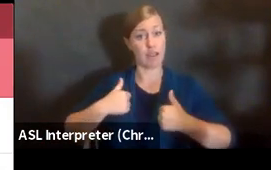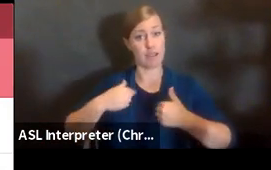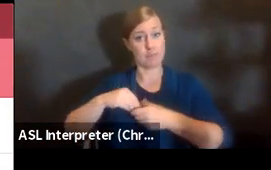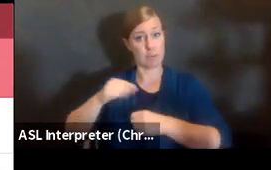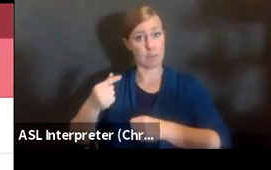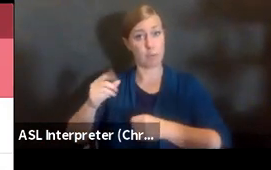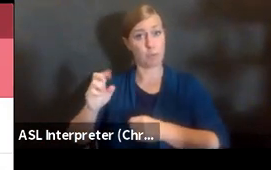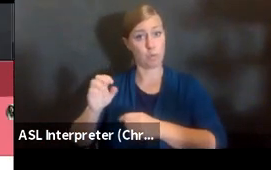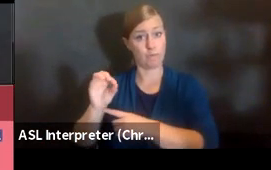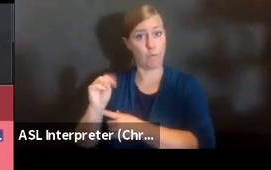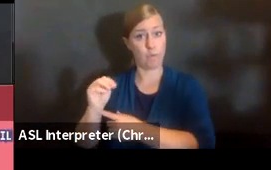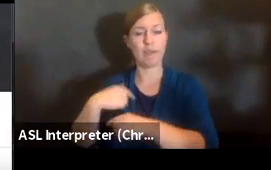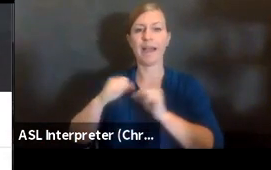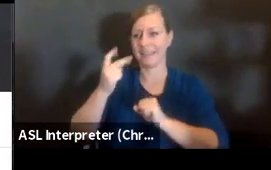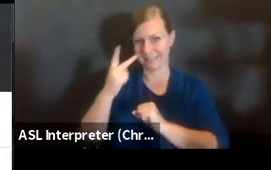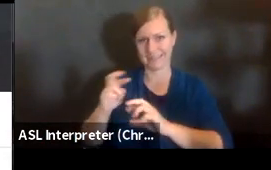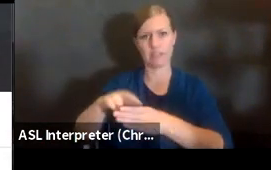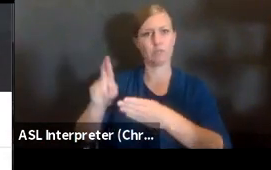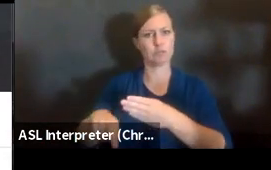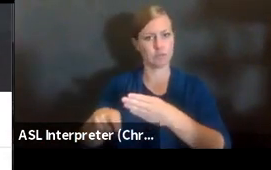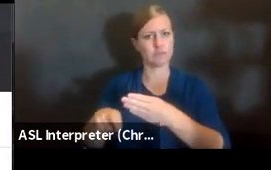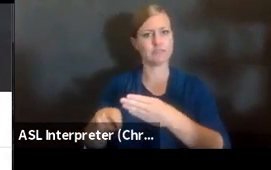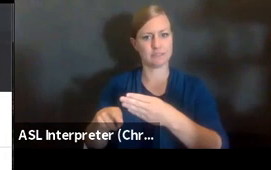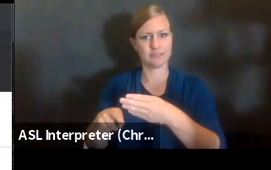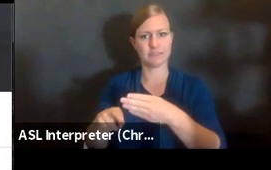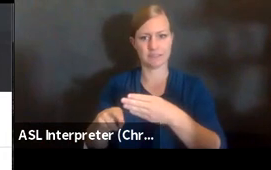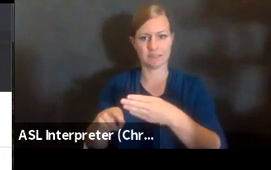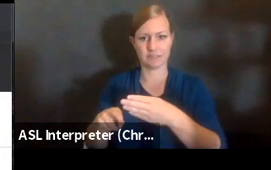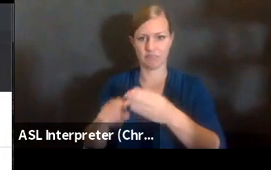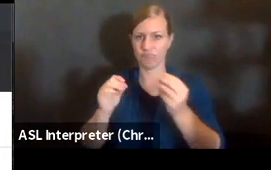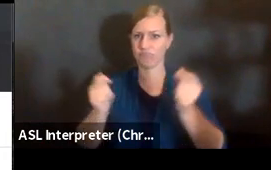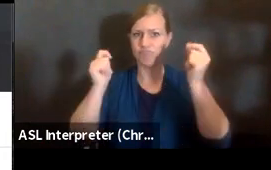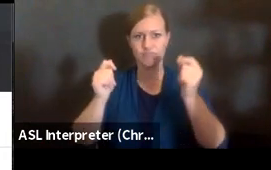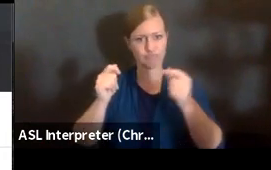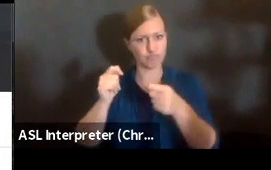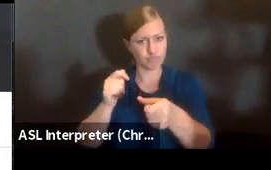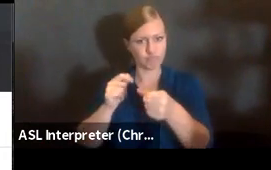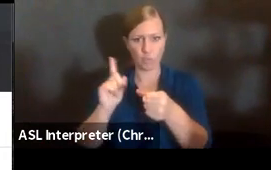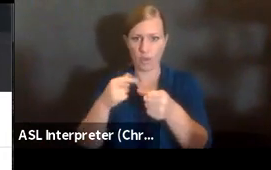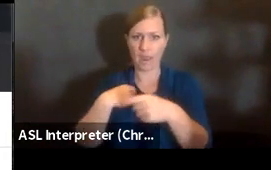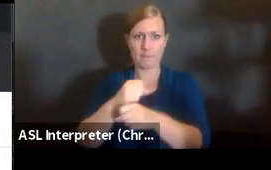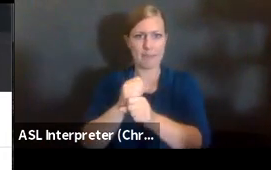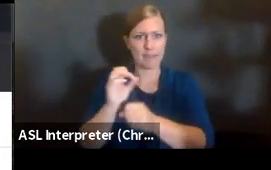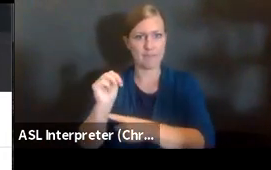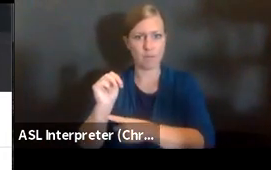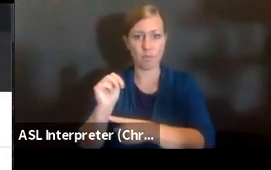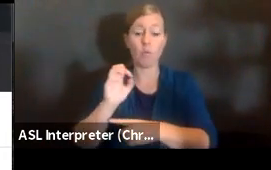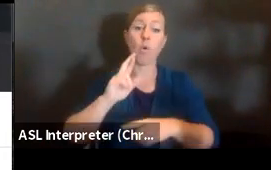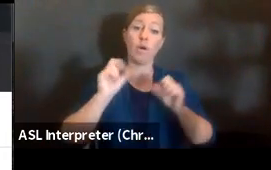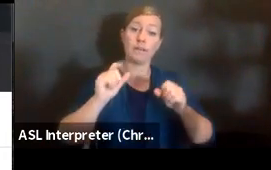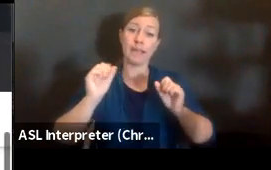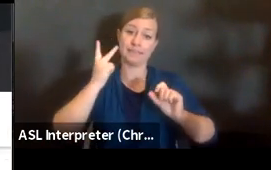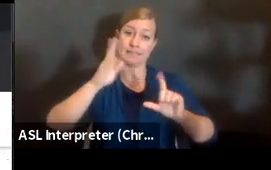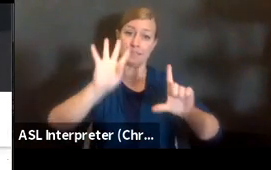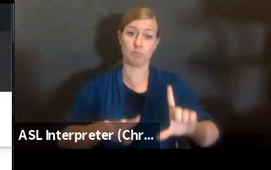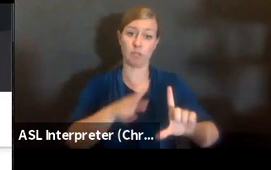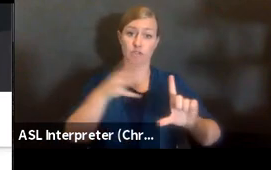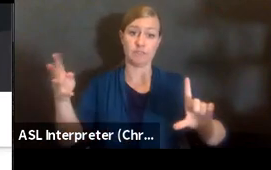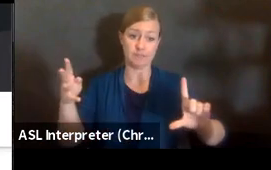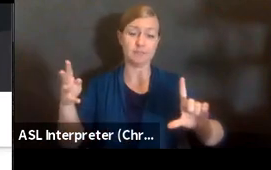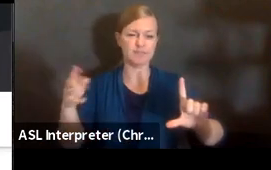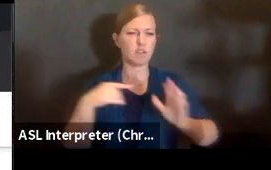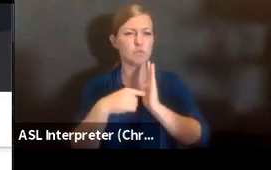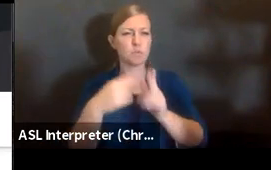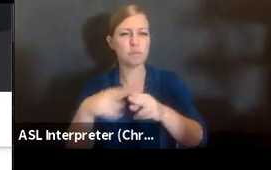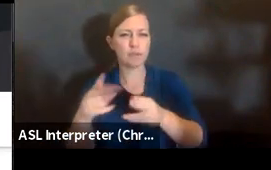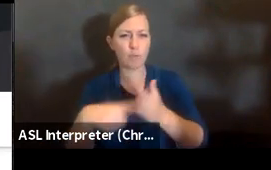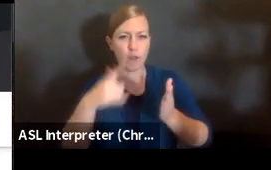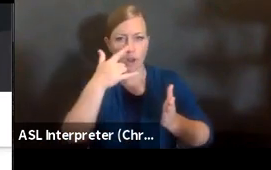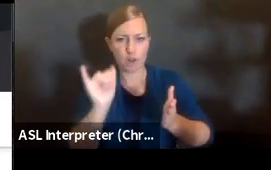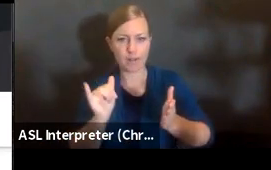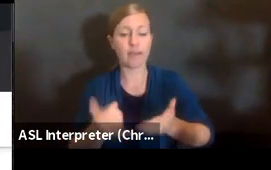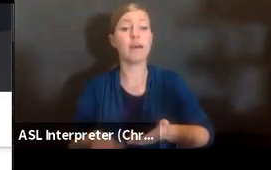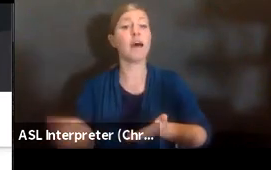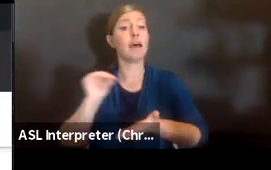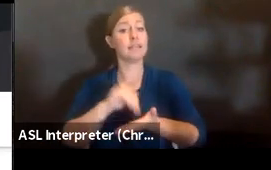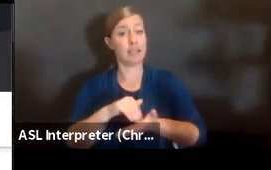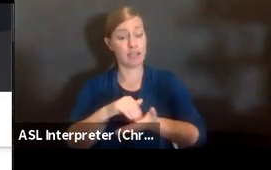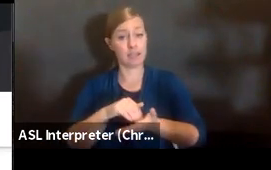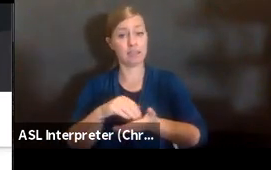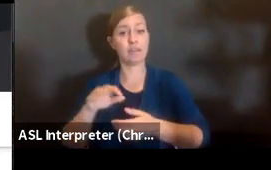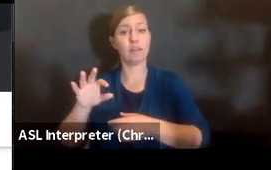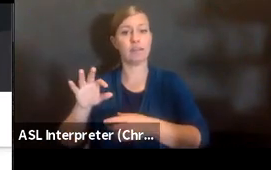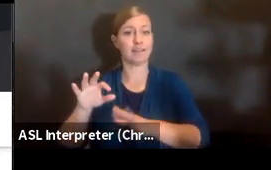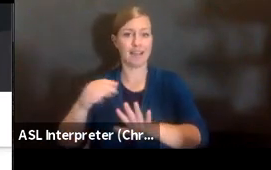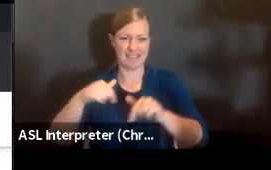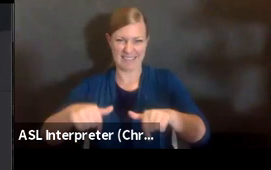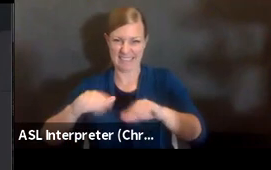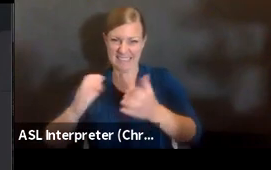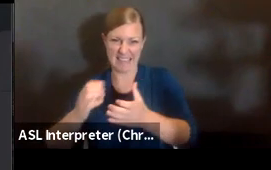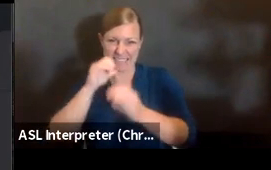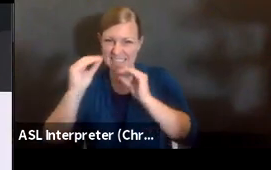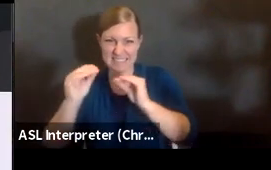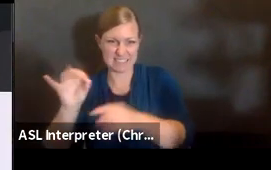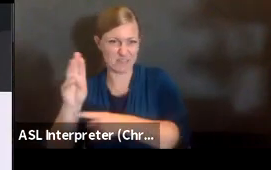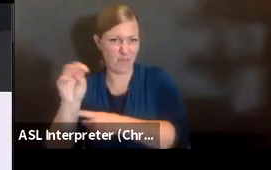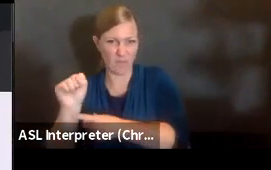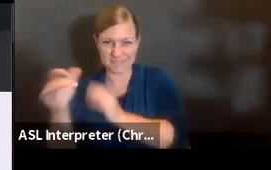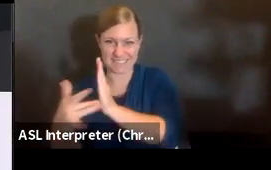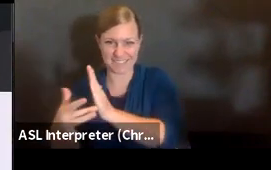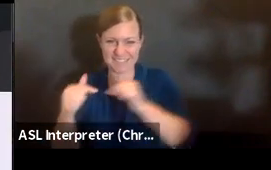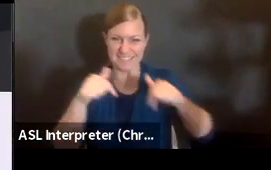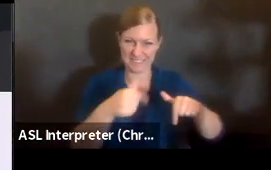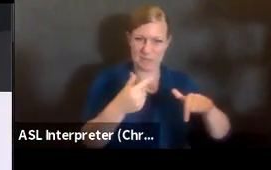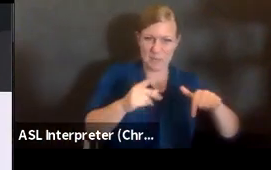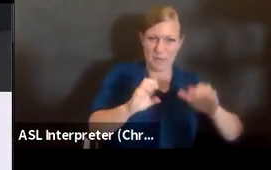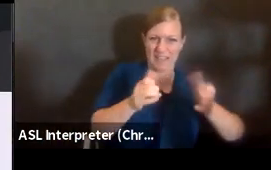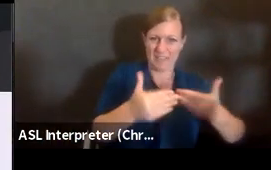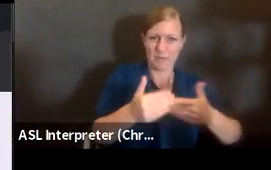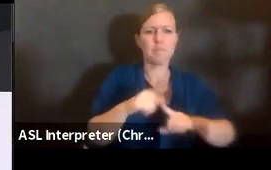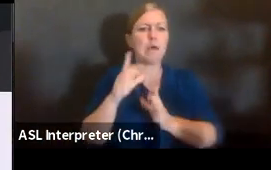Katherine Livick - ESD 112: I can see the results of my forms right there in the form I created or in a spreadsheet. So I'm going to show you briefly what that looks like. Again, forms class is a different class. I'm going to go into my puppy cuteness. I'm going to hit the edit button.